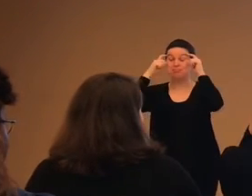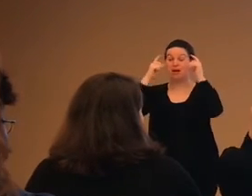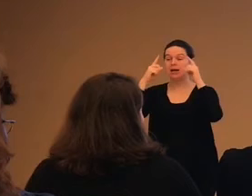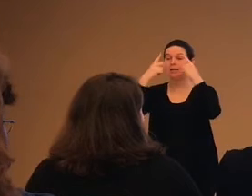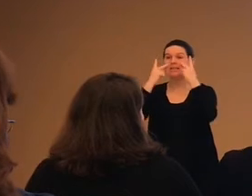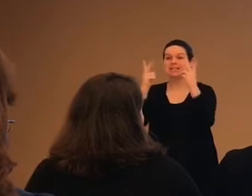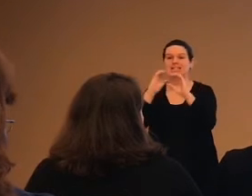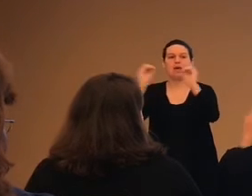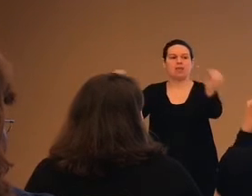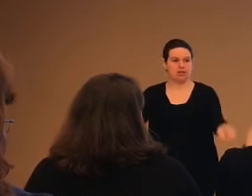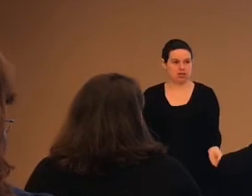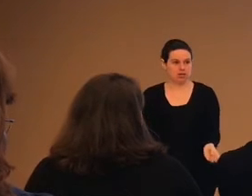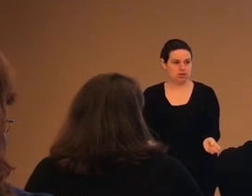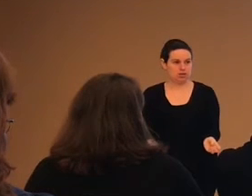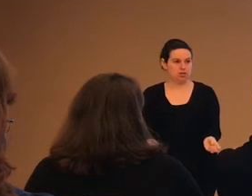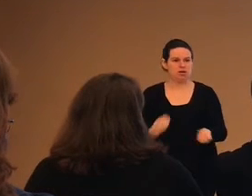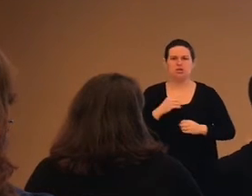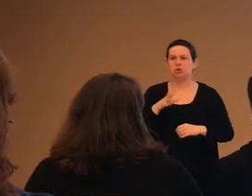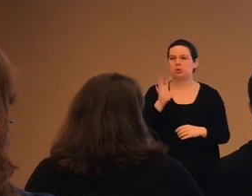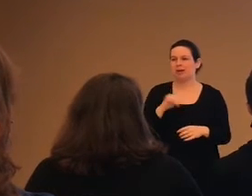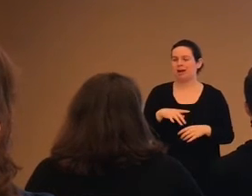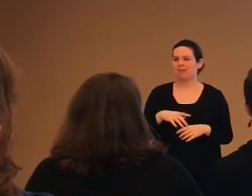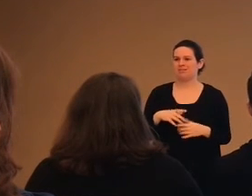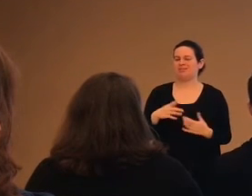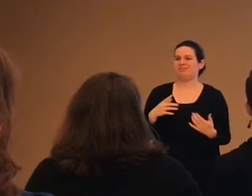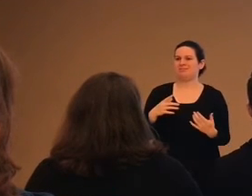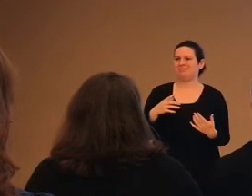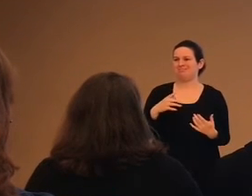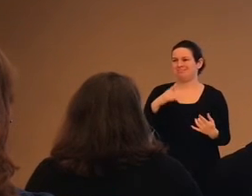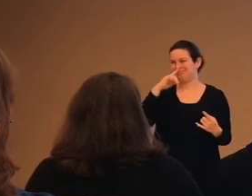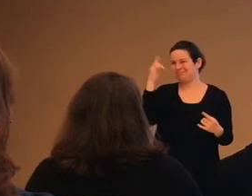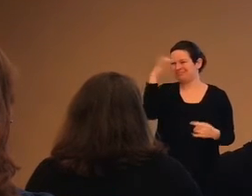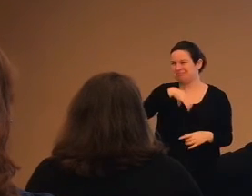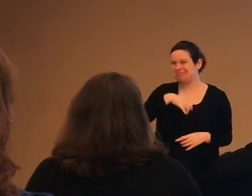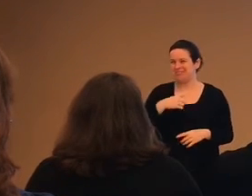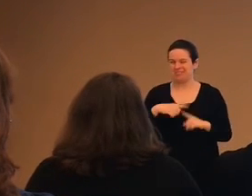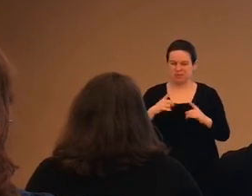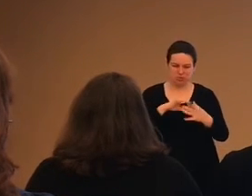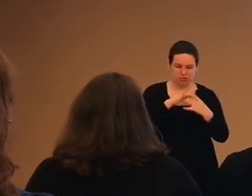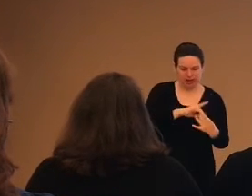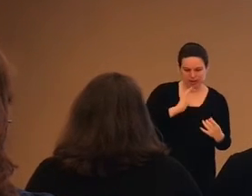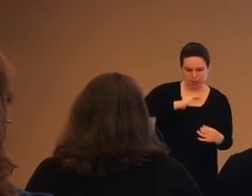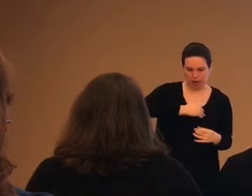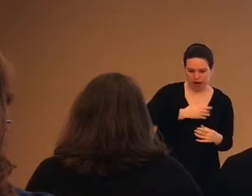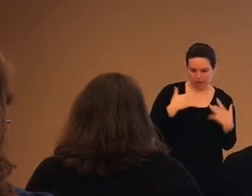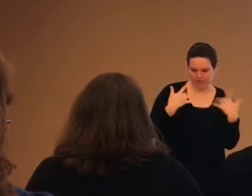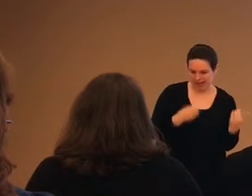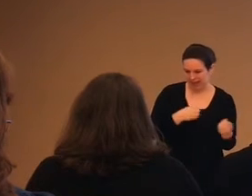so that's the irony of what we're doing to help people connect through our exhibit tree and our props and our techniques is maybe we